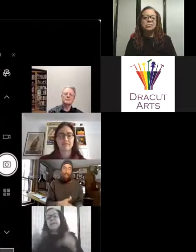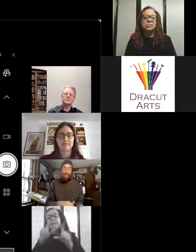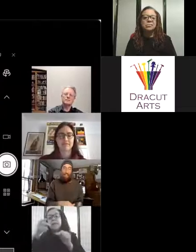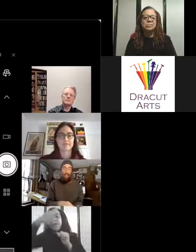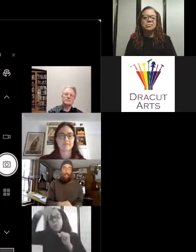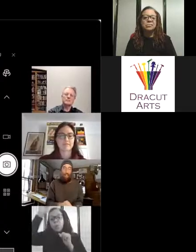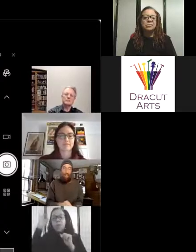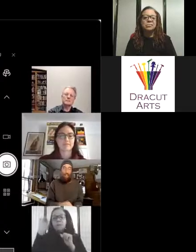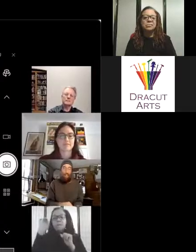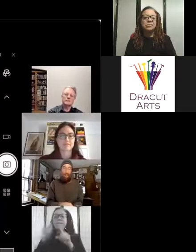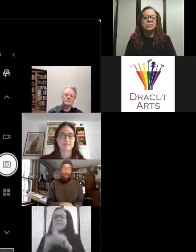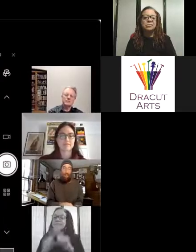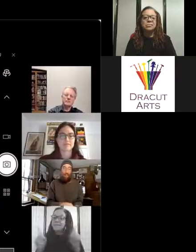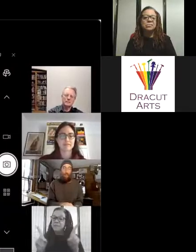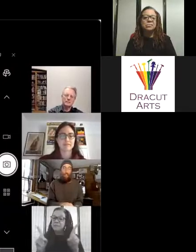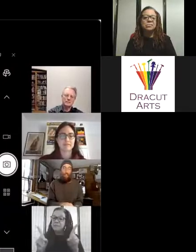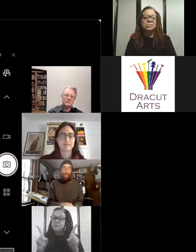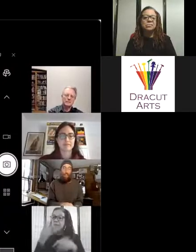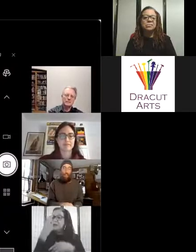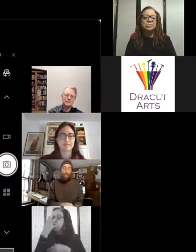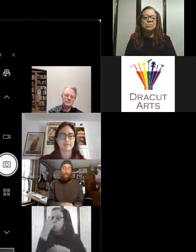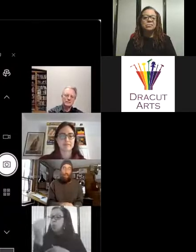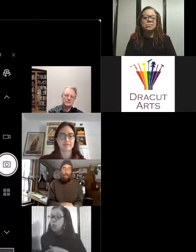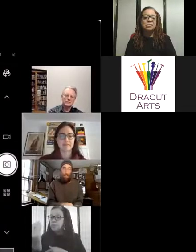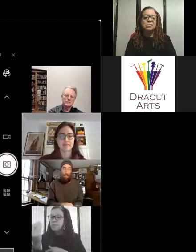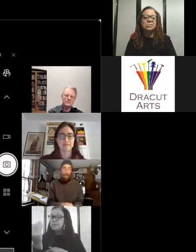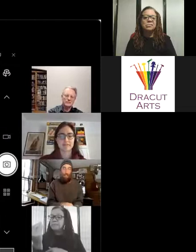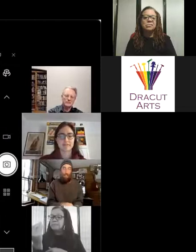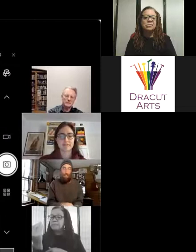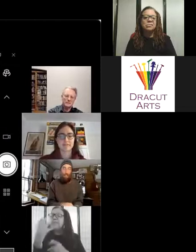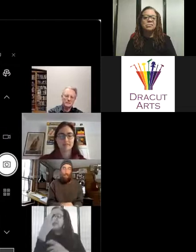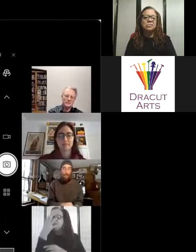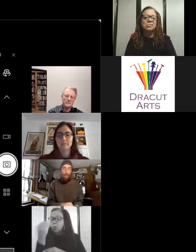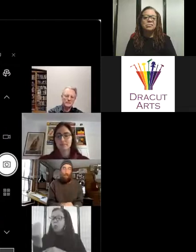And he finally says: "THE WOLF'S DICTIONARY"-- meaning the wolf's definition of liberty--